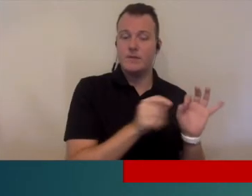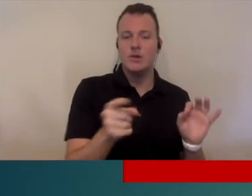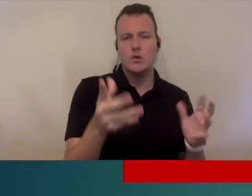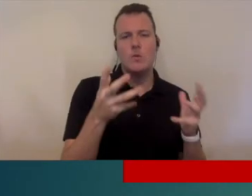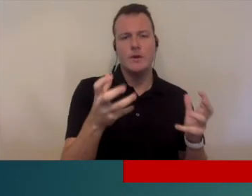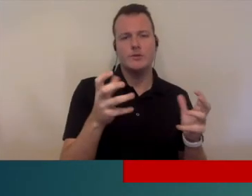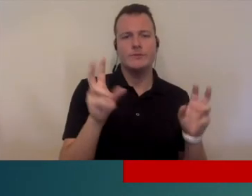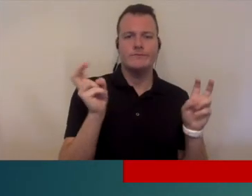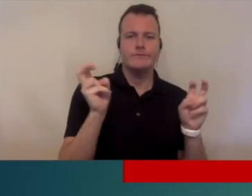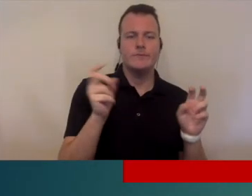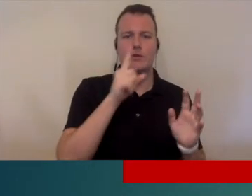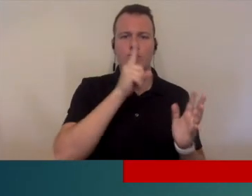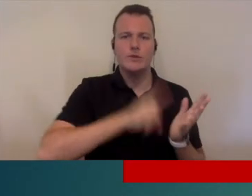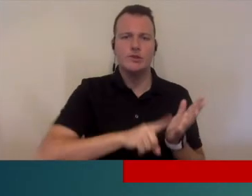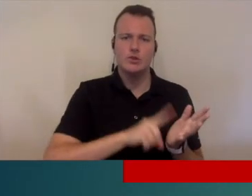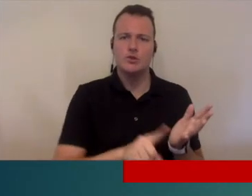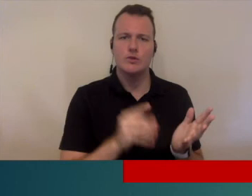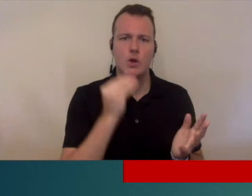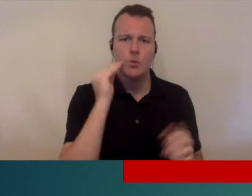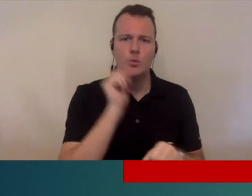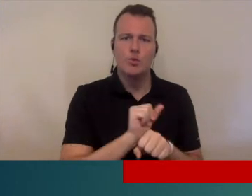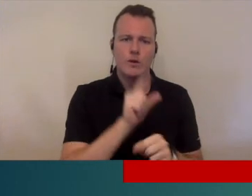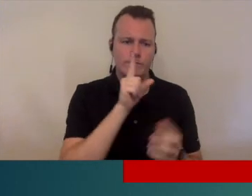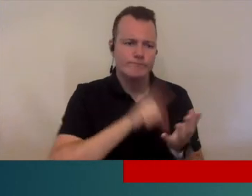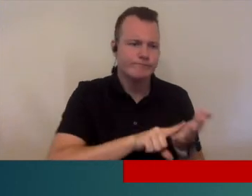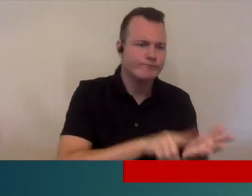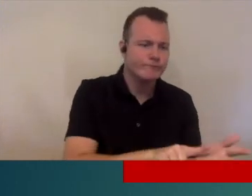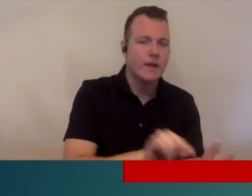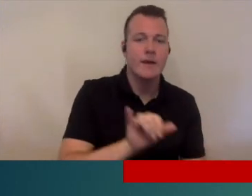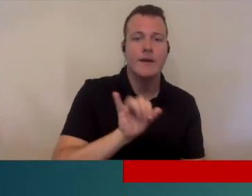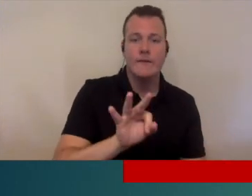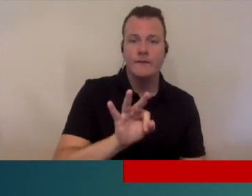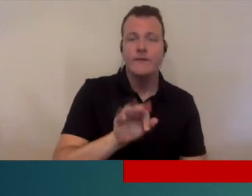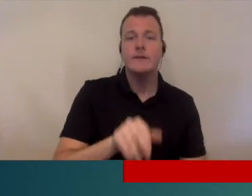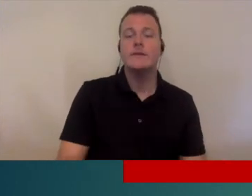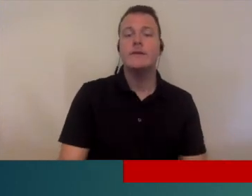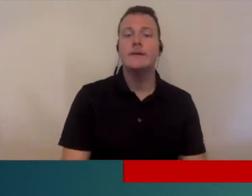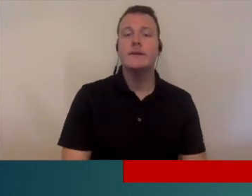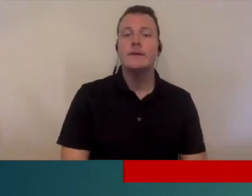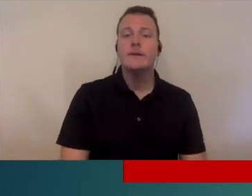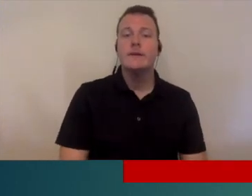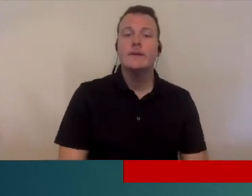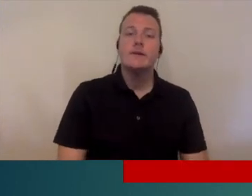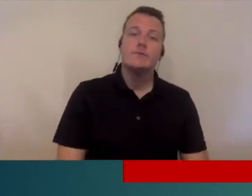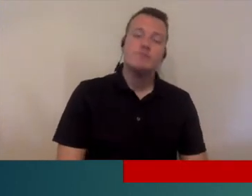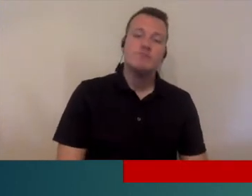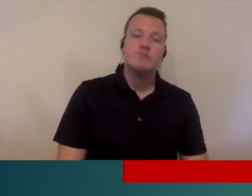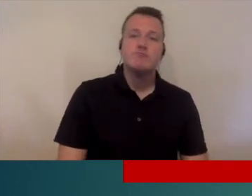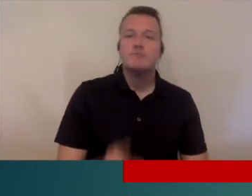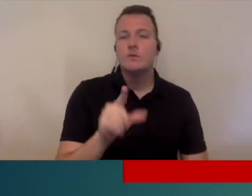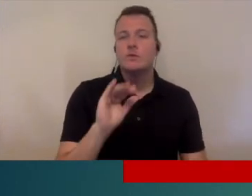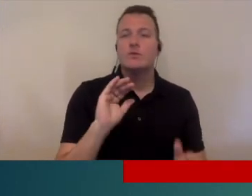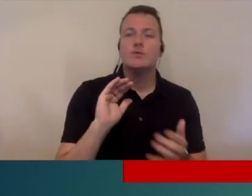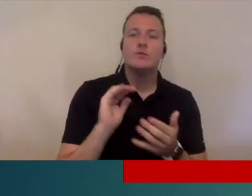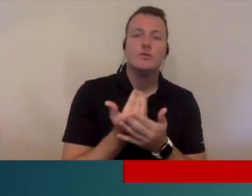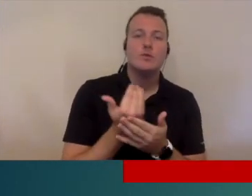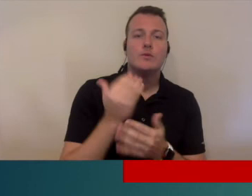but I think one of the hardest things, especially when you are a new employer,